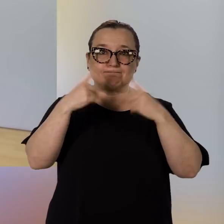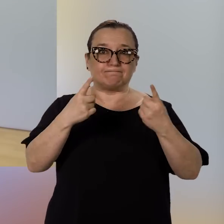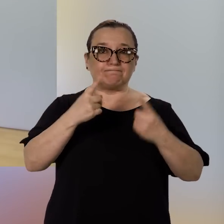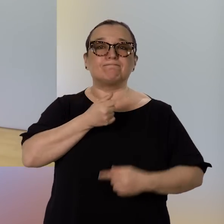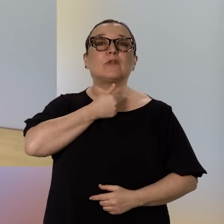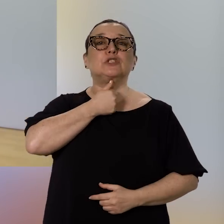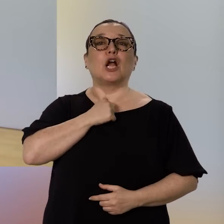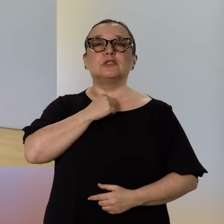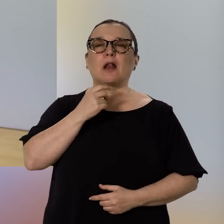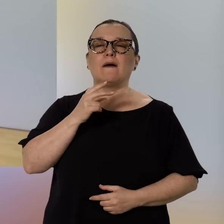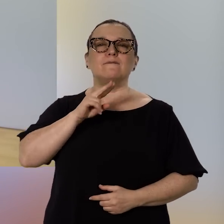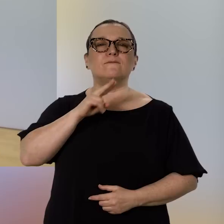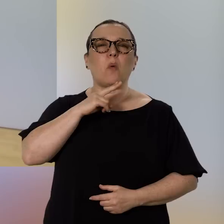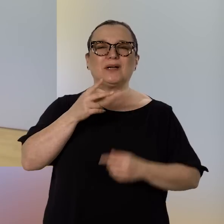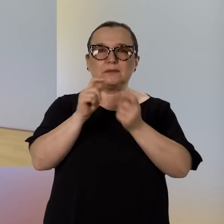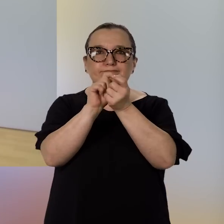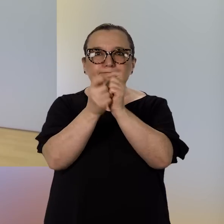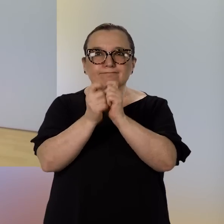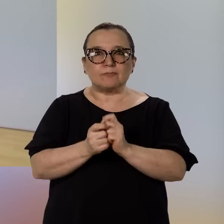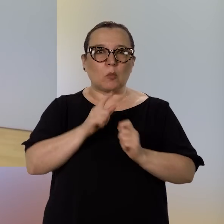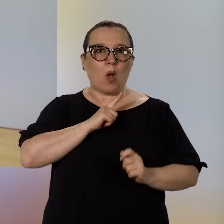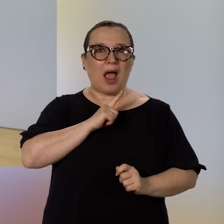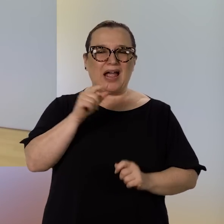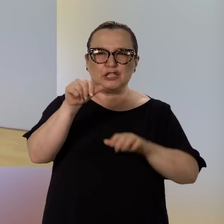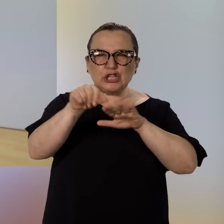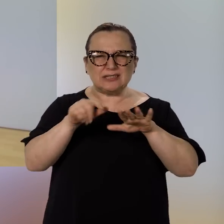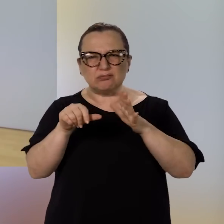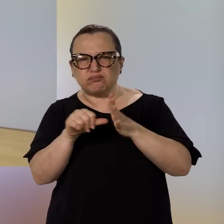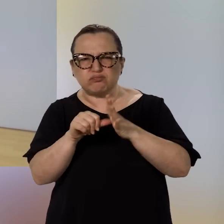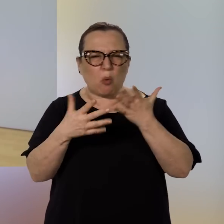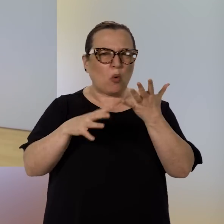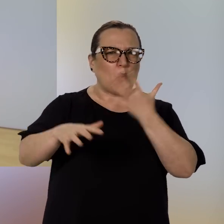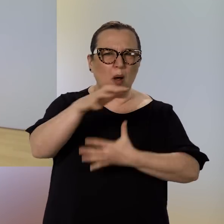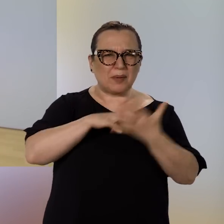and it's for those patients that are unable to have a surgical voice restoration